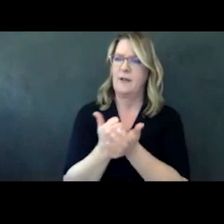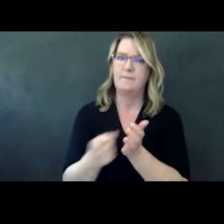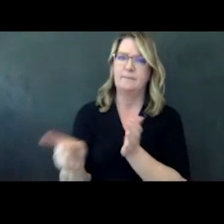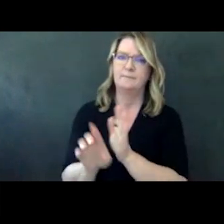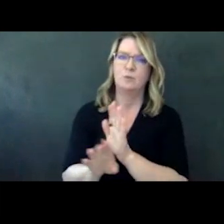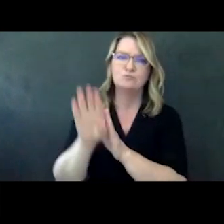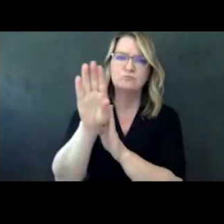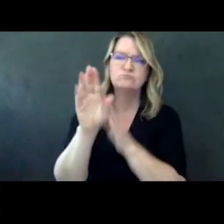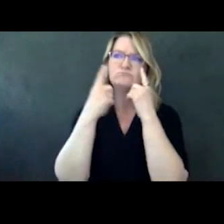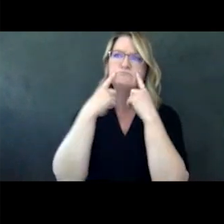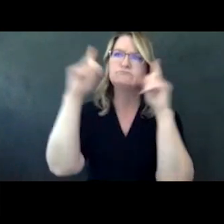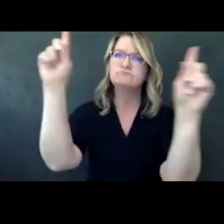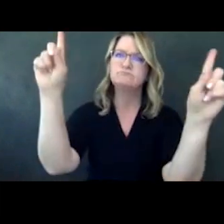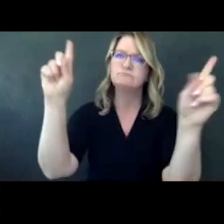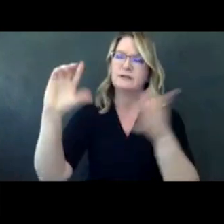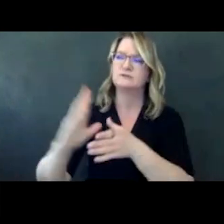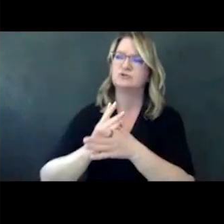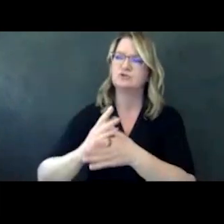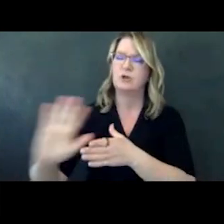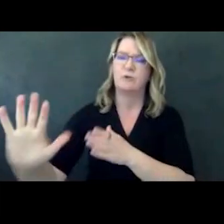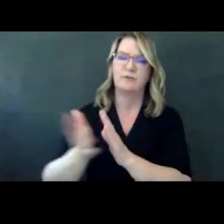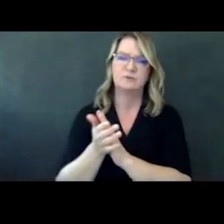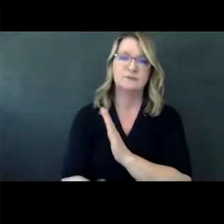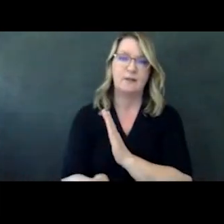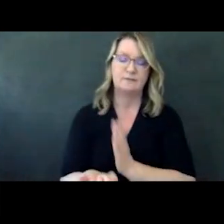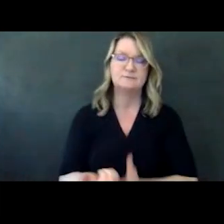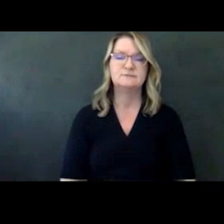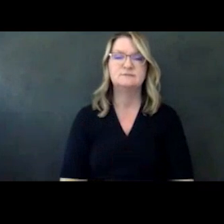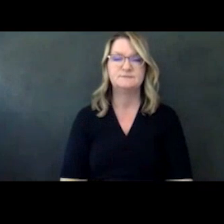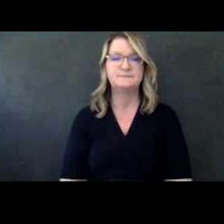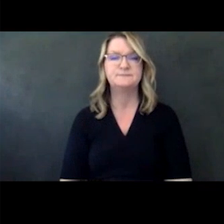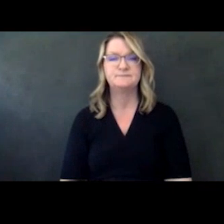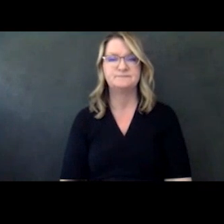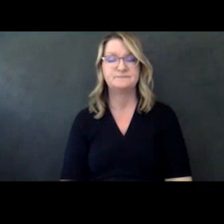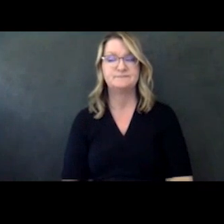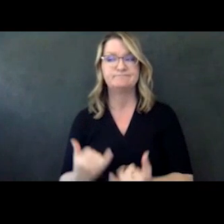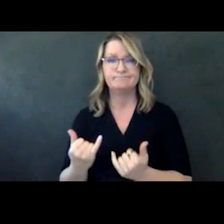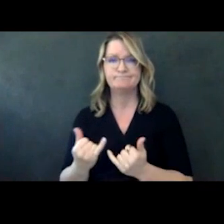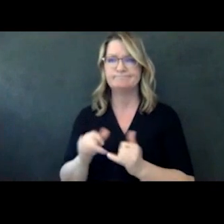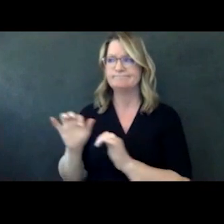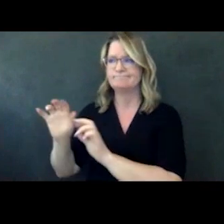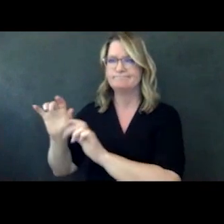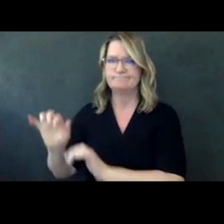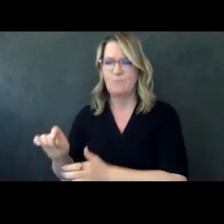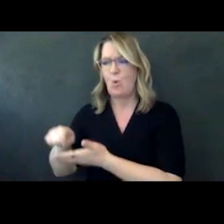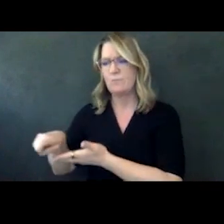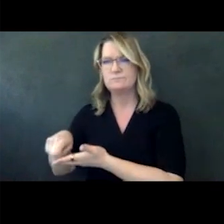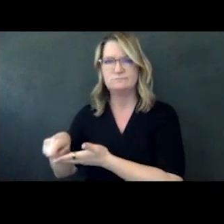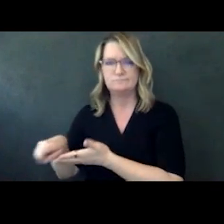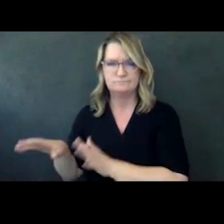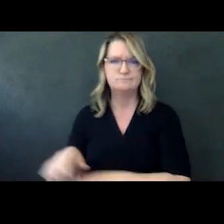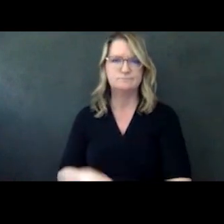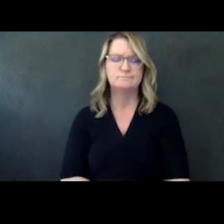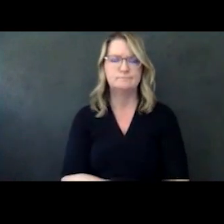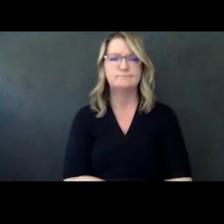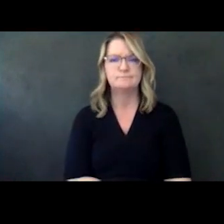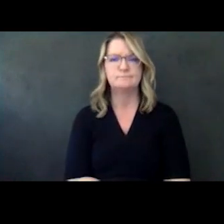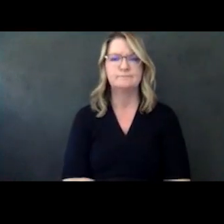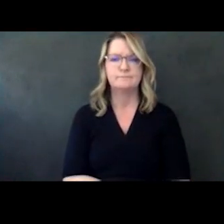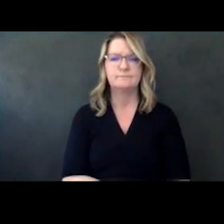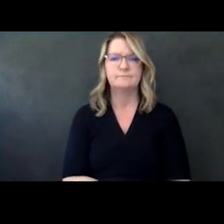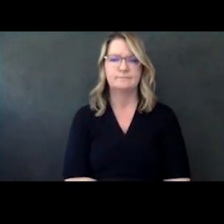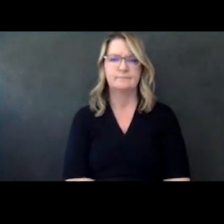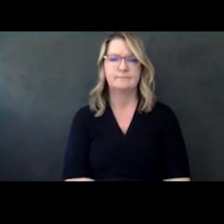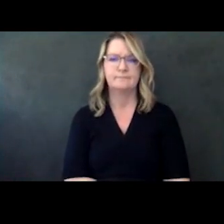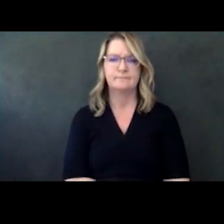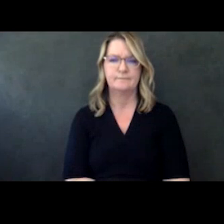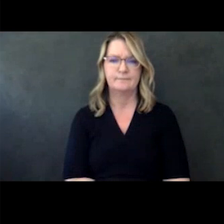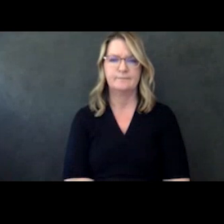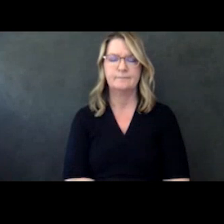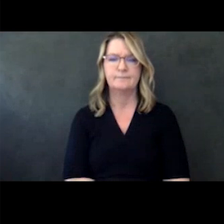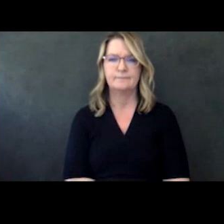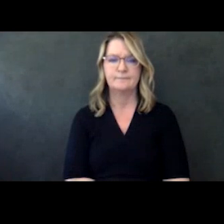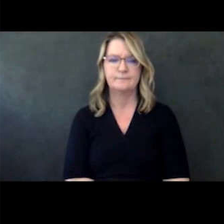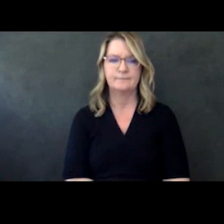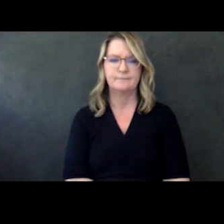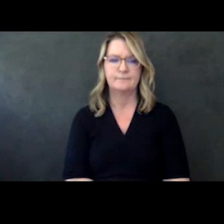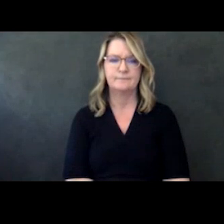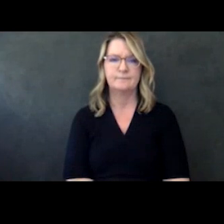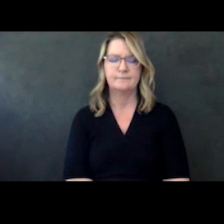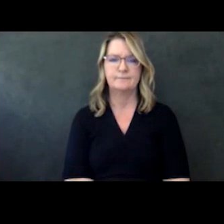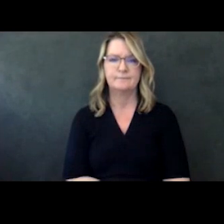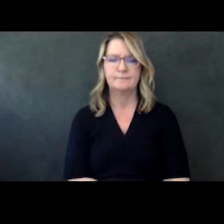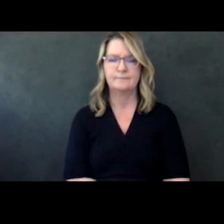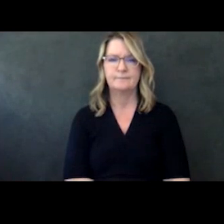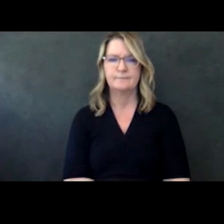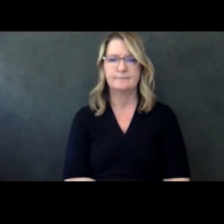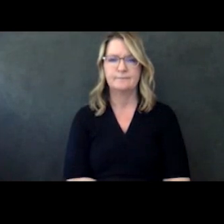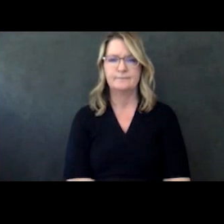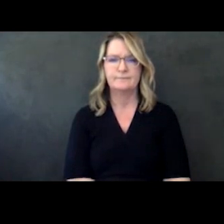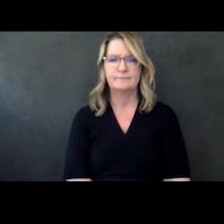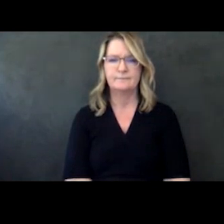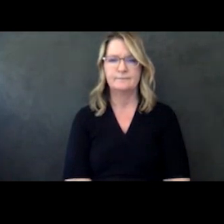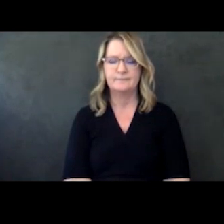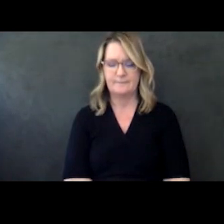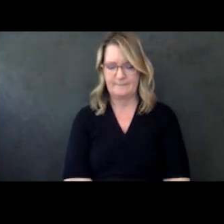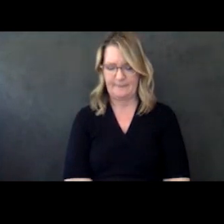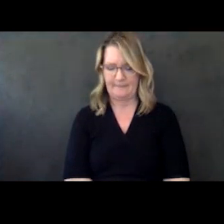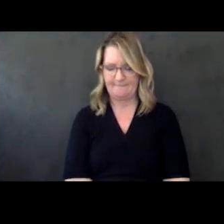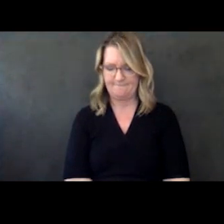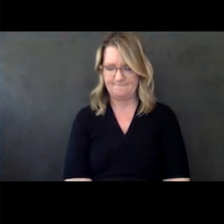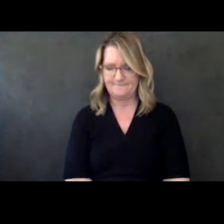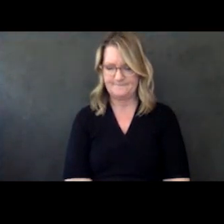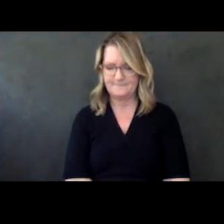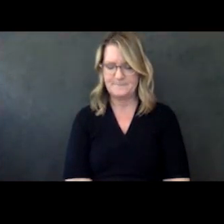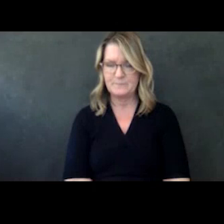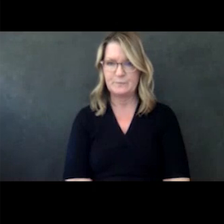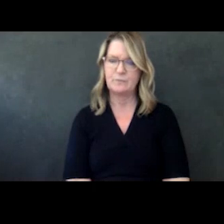thrive, and share their talents? Take a few seconds to jot down your thoughts now. Finally,